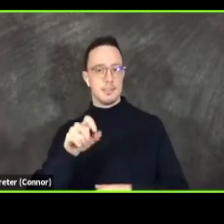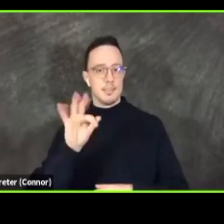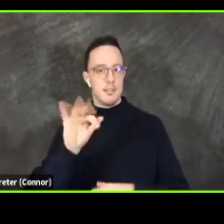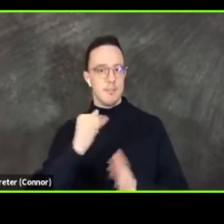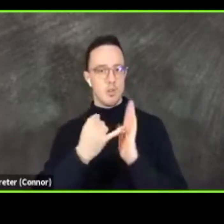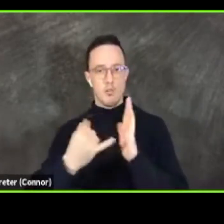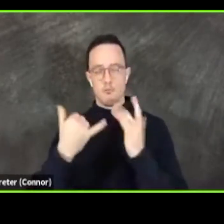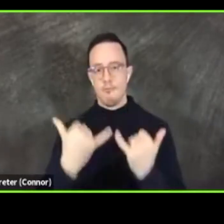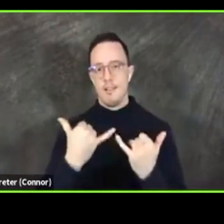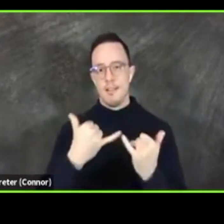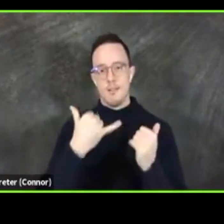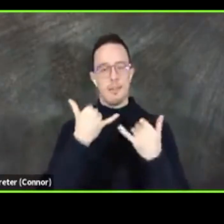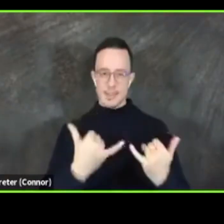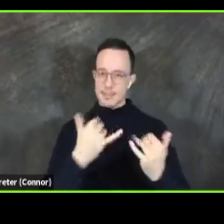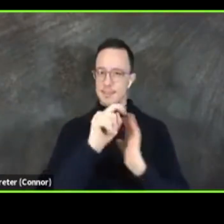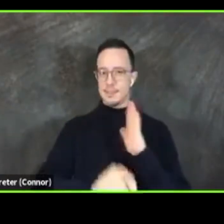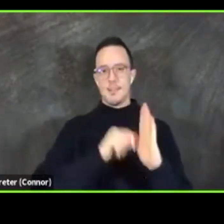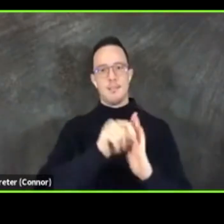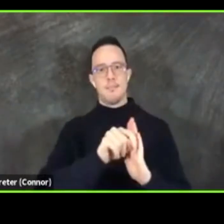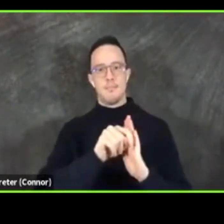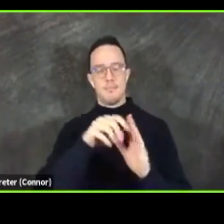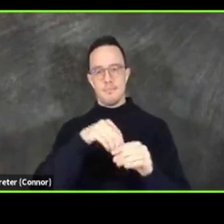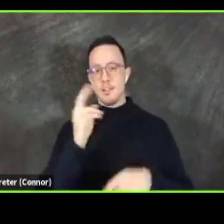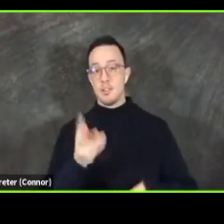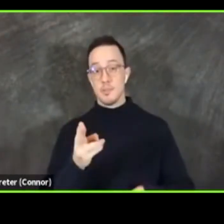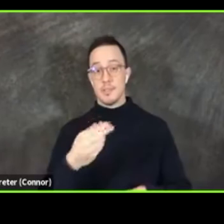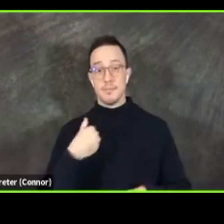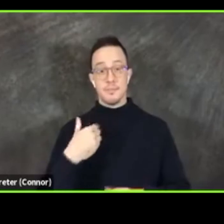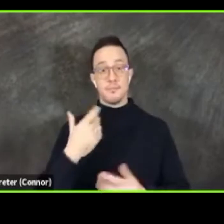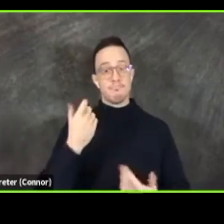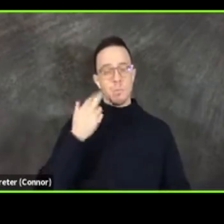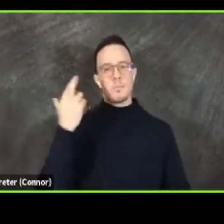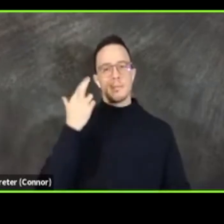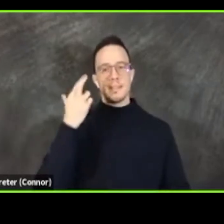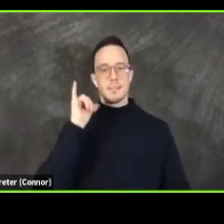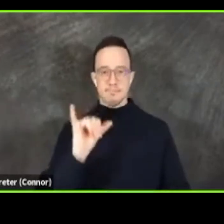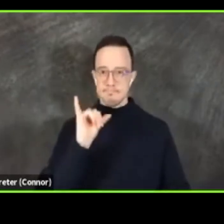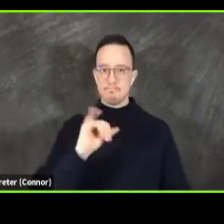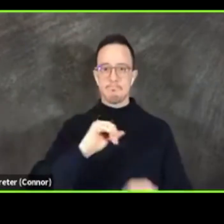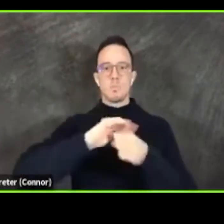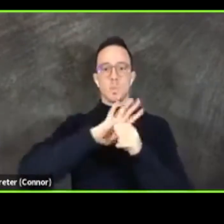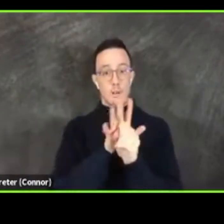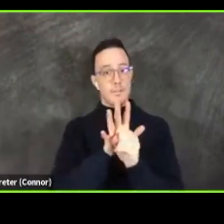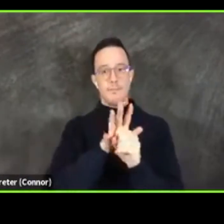FINANCIAL IMPACT THAT THE CORONAVIRUS (COVID-19) WILL HAVE ON THE DANCE COMMUNITY, AND IS ALREADY HAVING